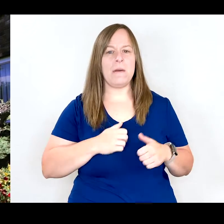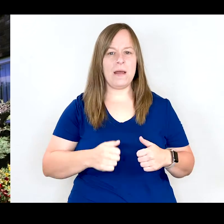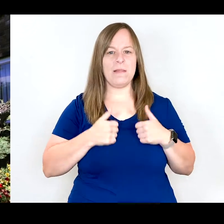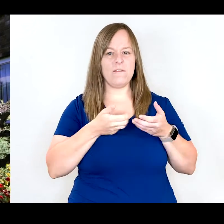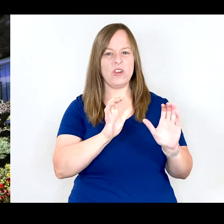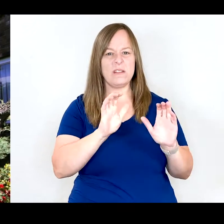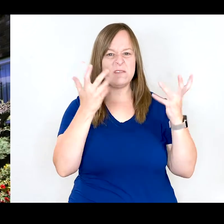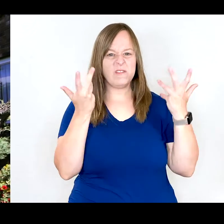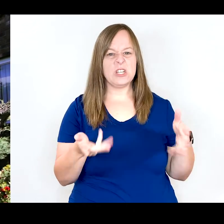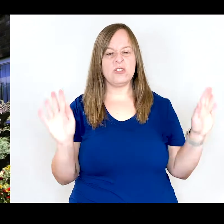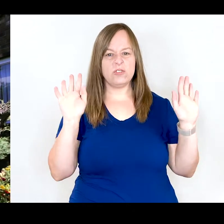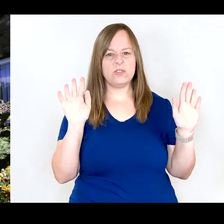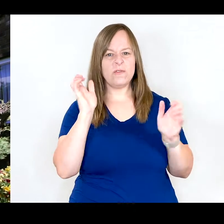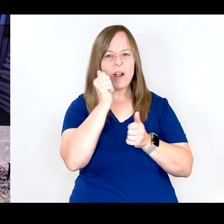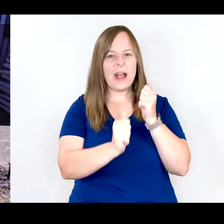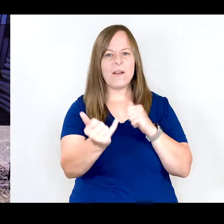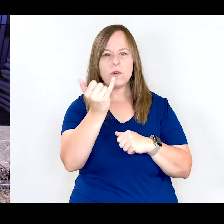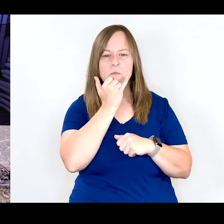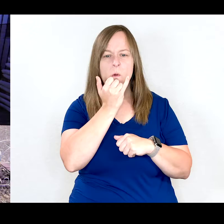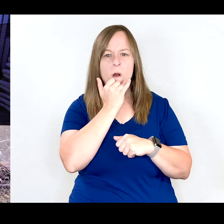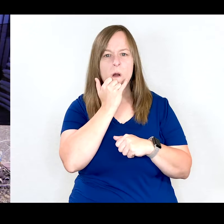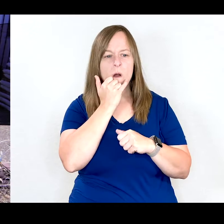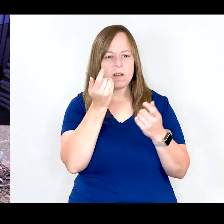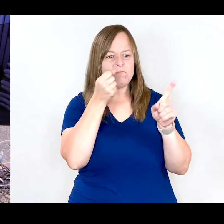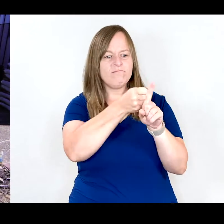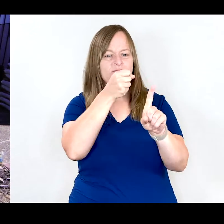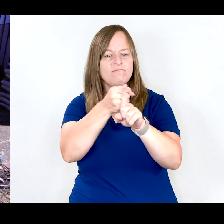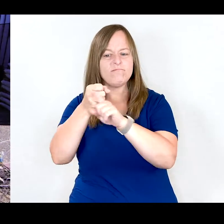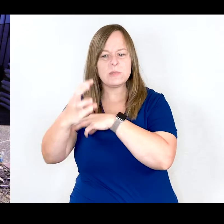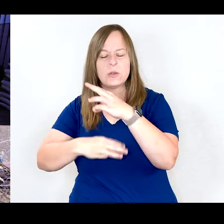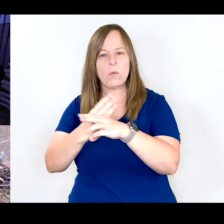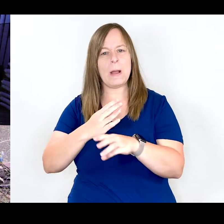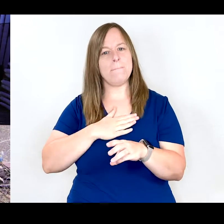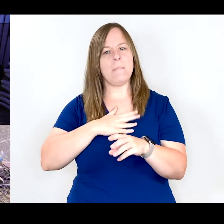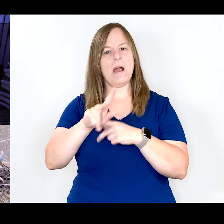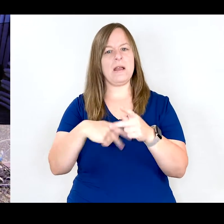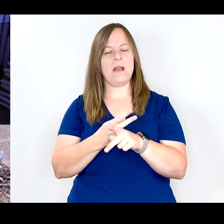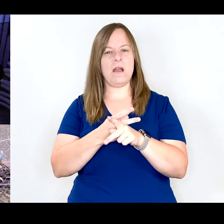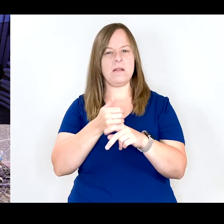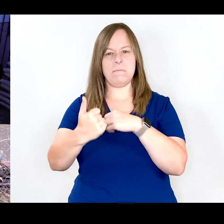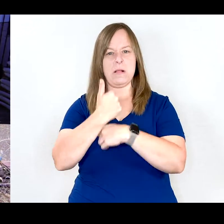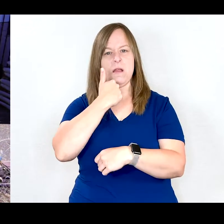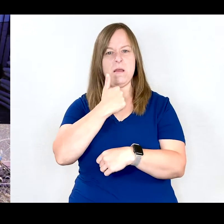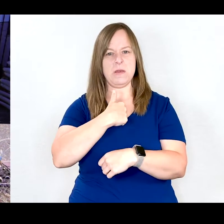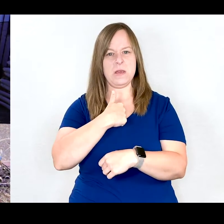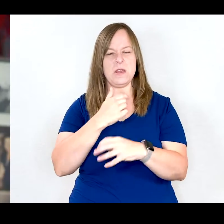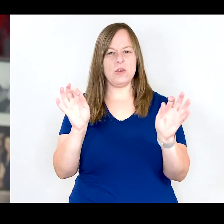and my life chances are complete. For every wrong that strikes this world, they say my kind is to blame.